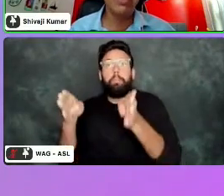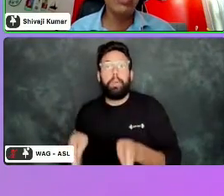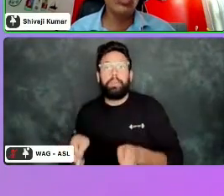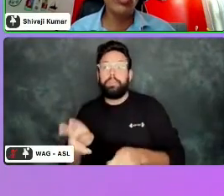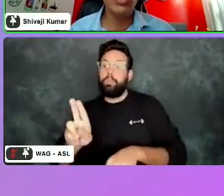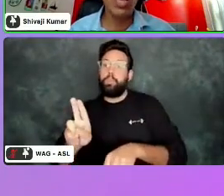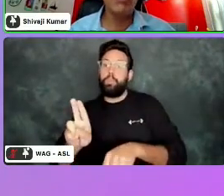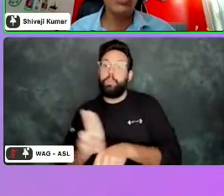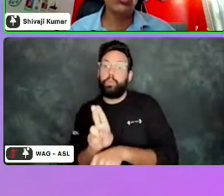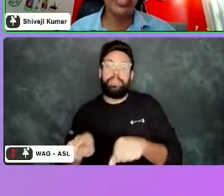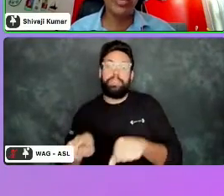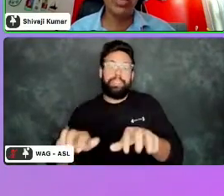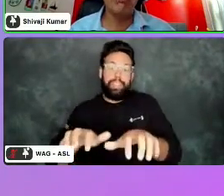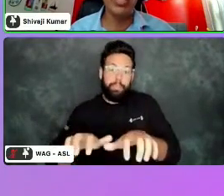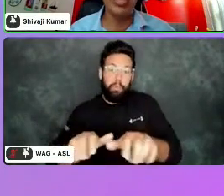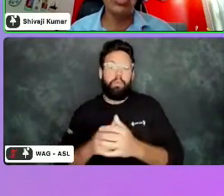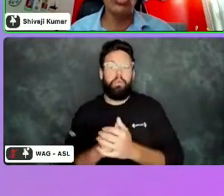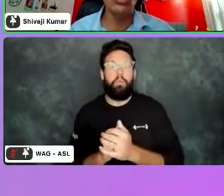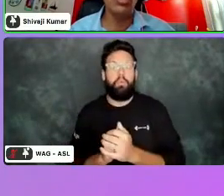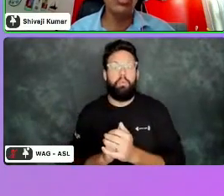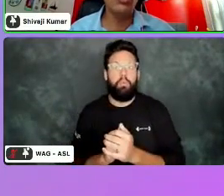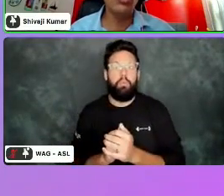as you are tabbing through a web page,